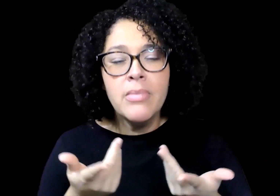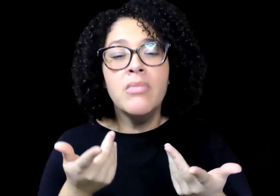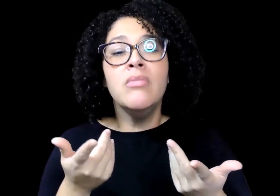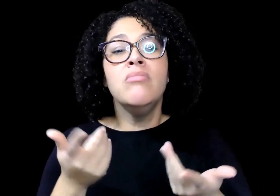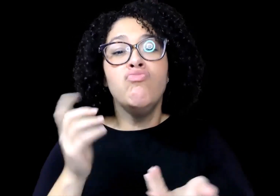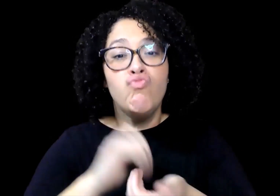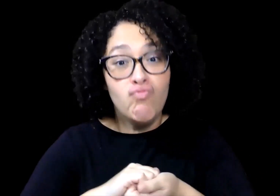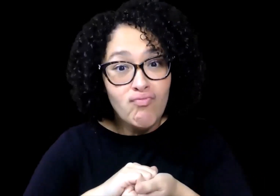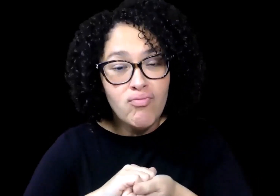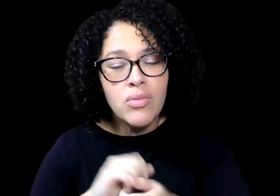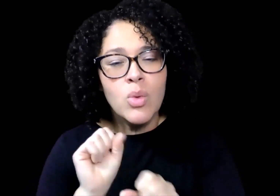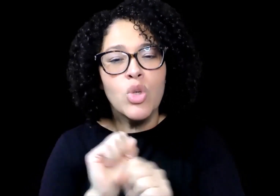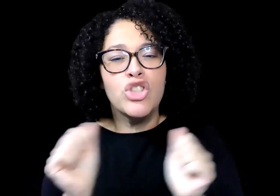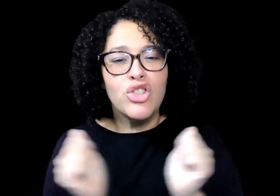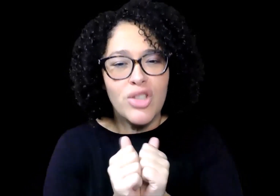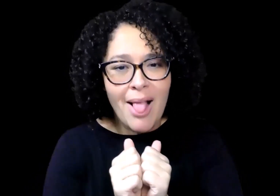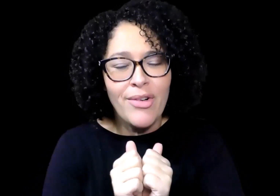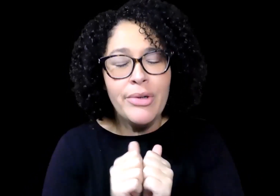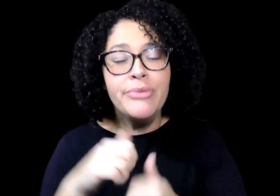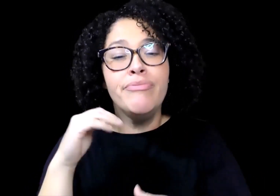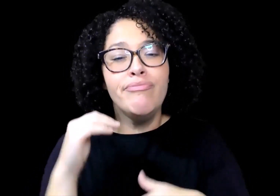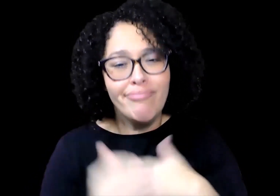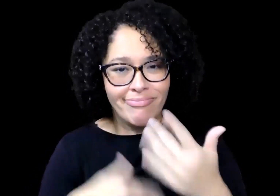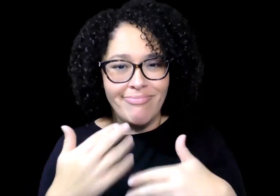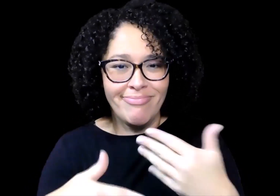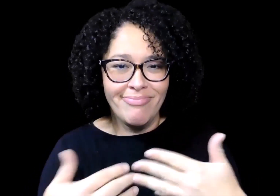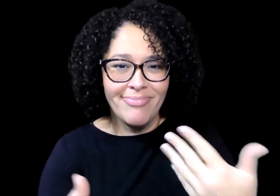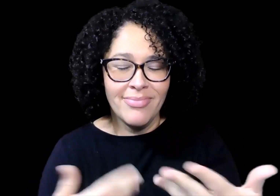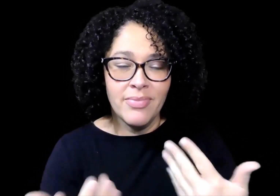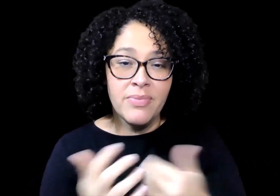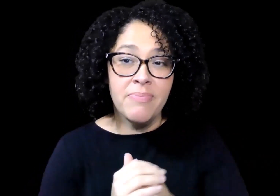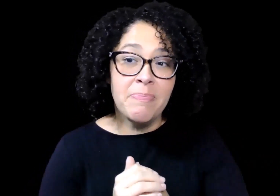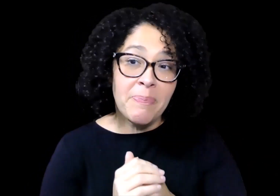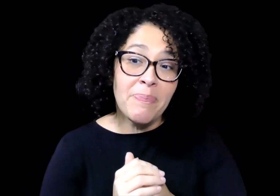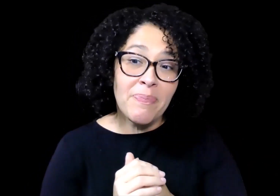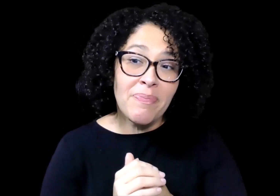be sure that it's welcoming be sure that there's partnering be sure that we're working together